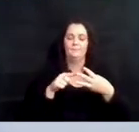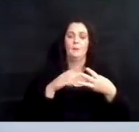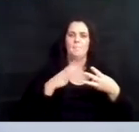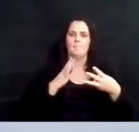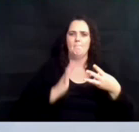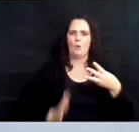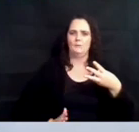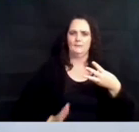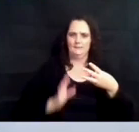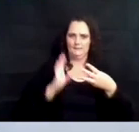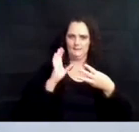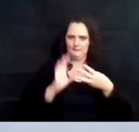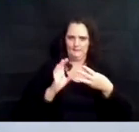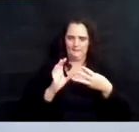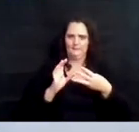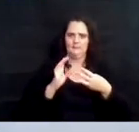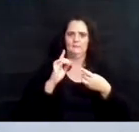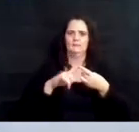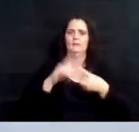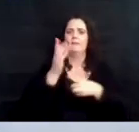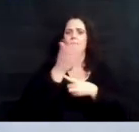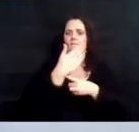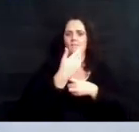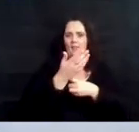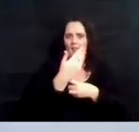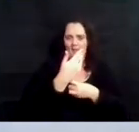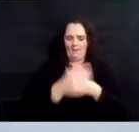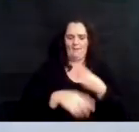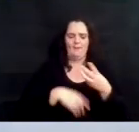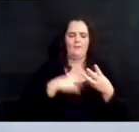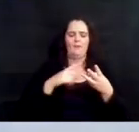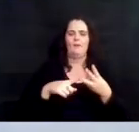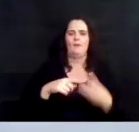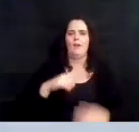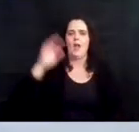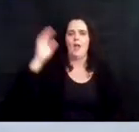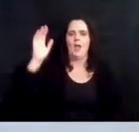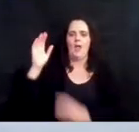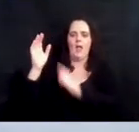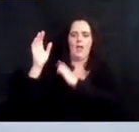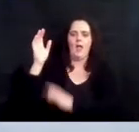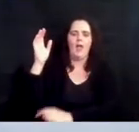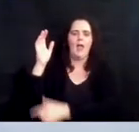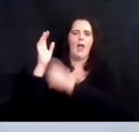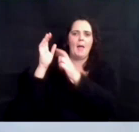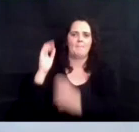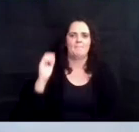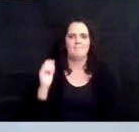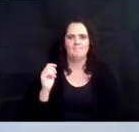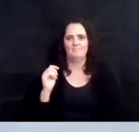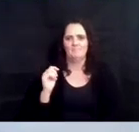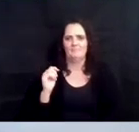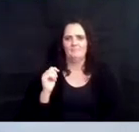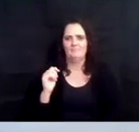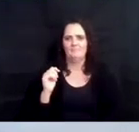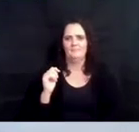gonna do the flag as one piece, and we're gonna do the arm as one piece. And again I don't really, it doesn't matter how